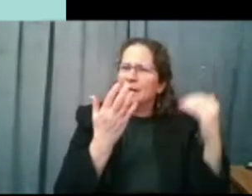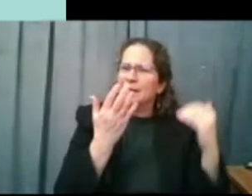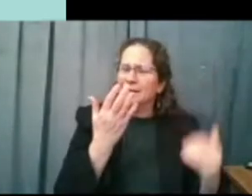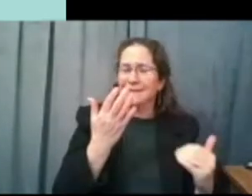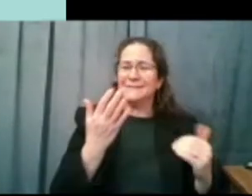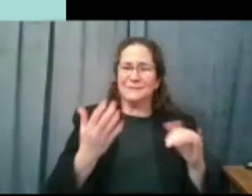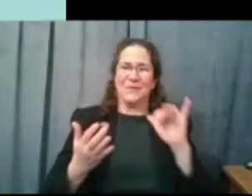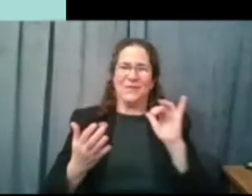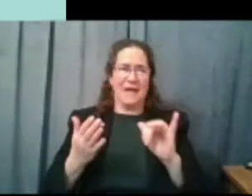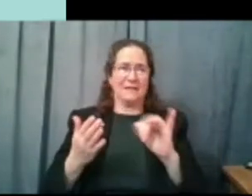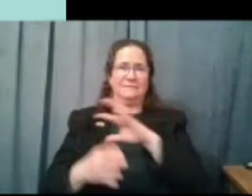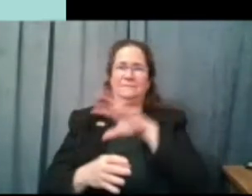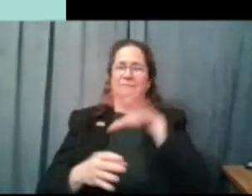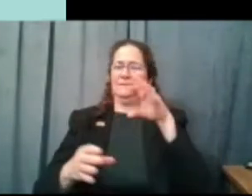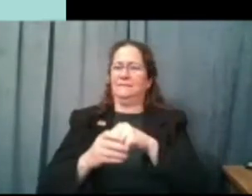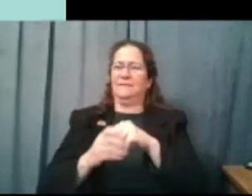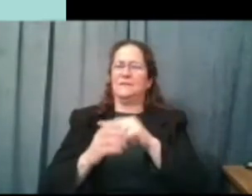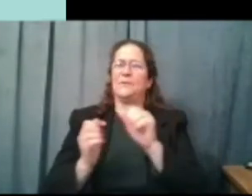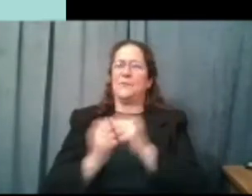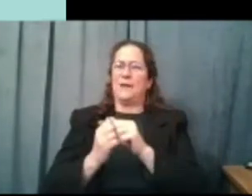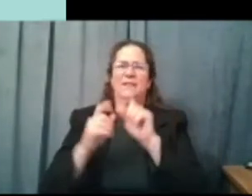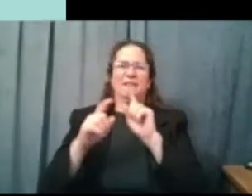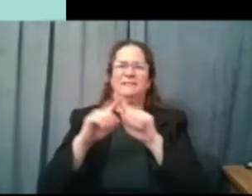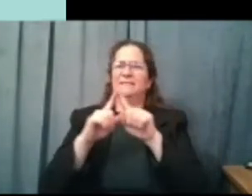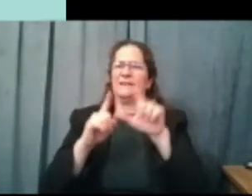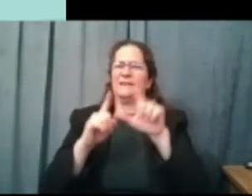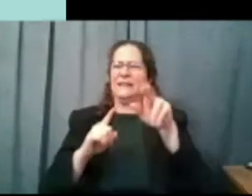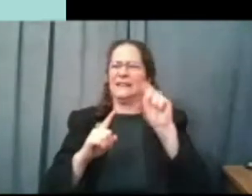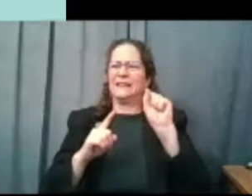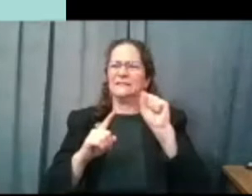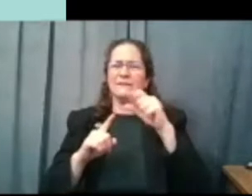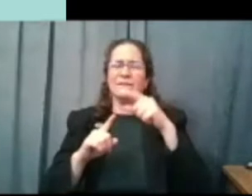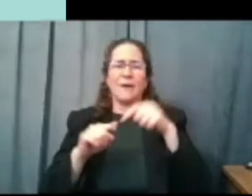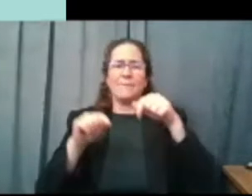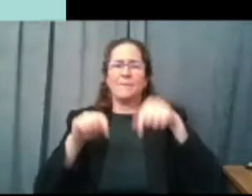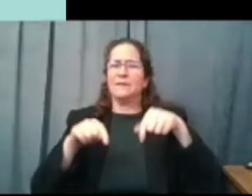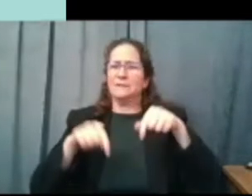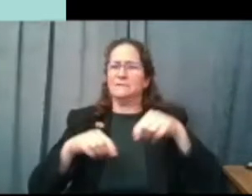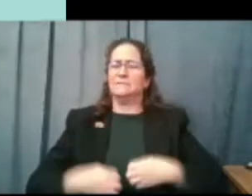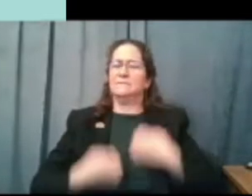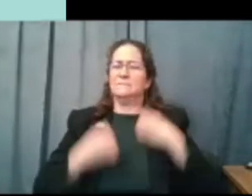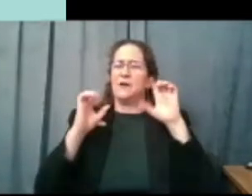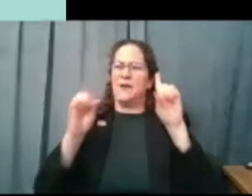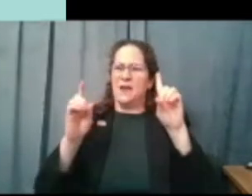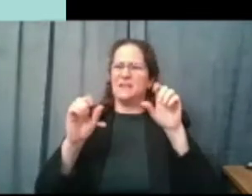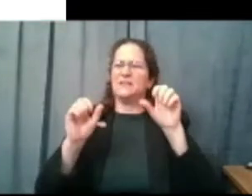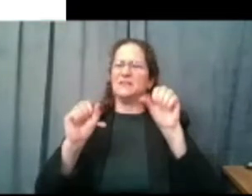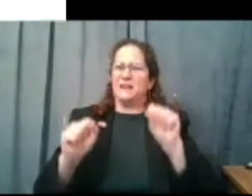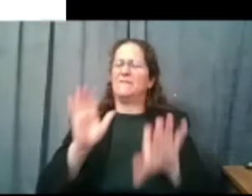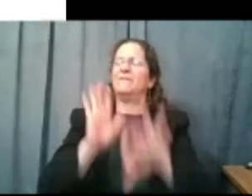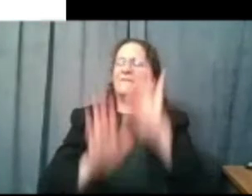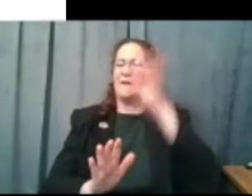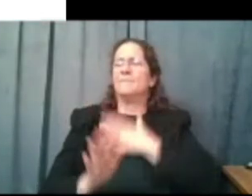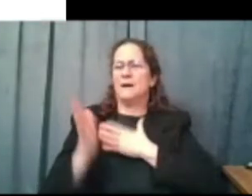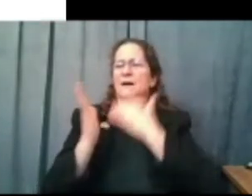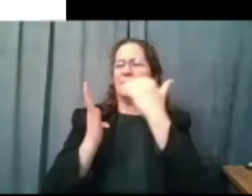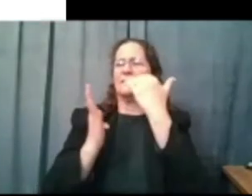with all these different links in the programming with the InspirED, you'll be able to find these things really easily as a handout.